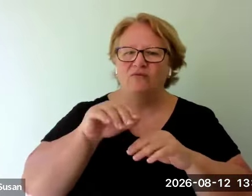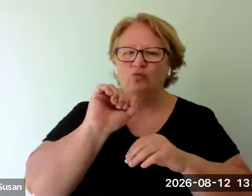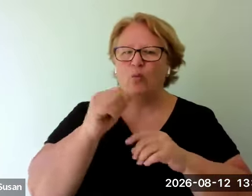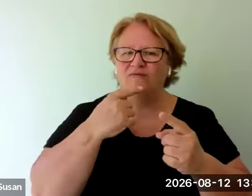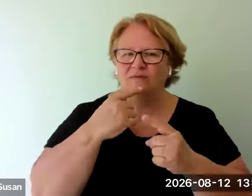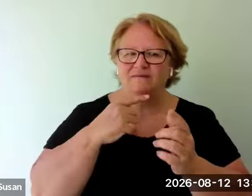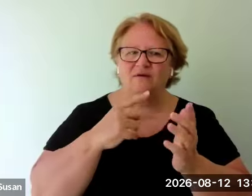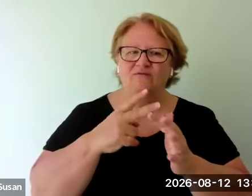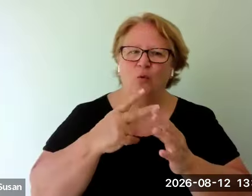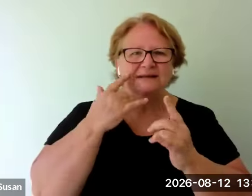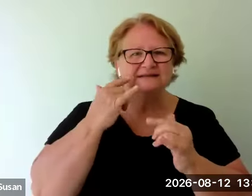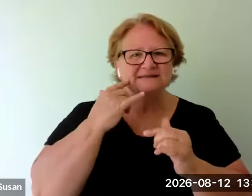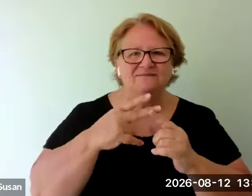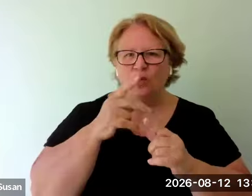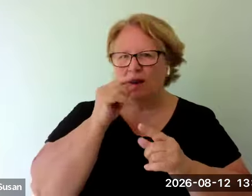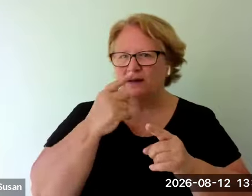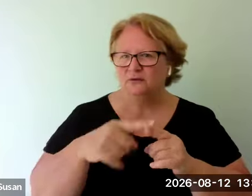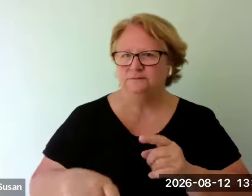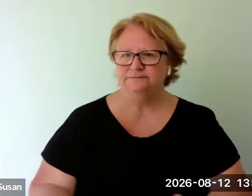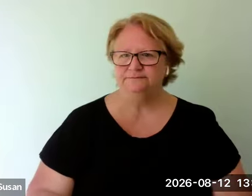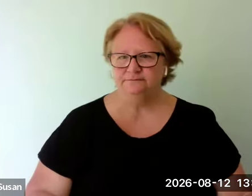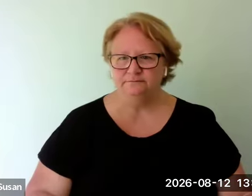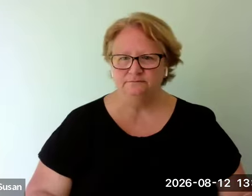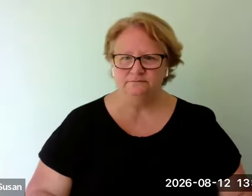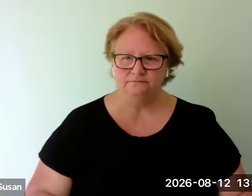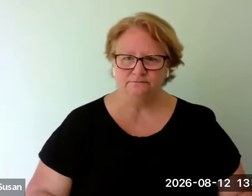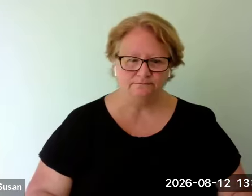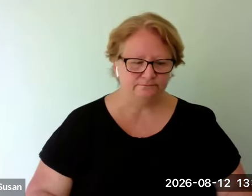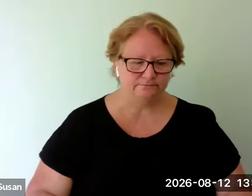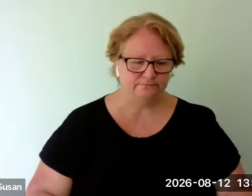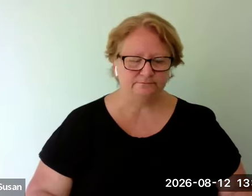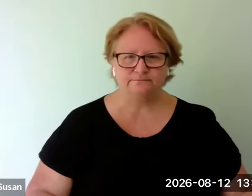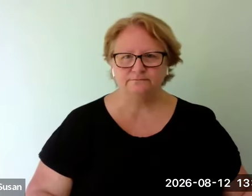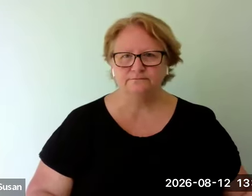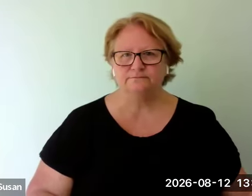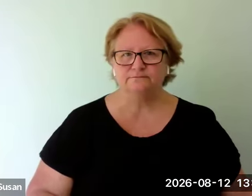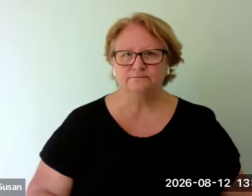individual circumstances and that will be considered as